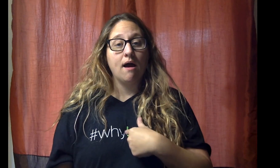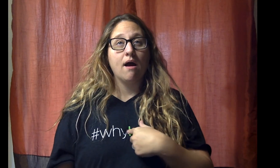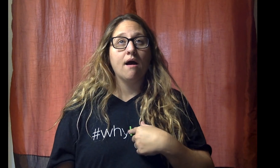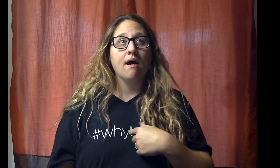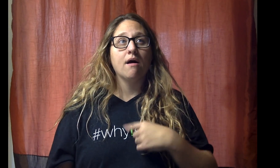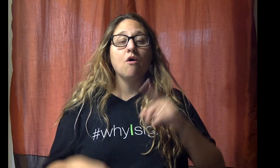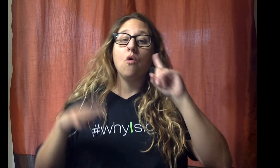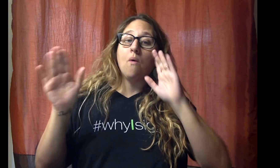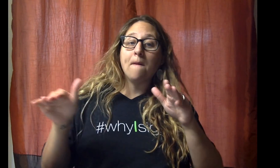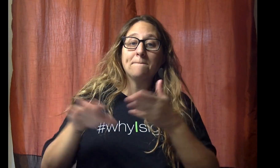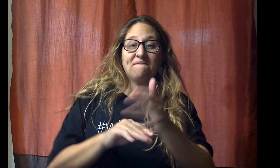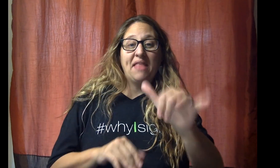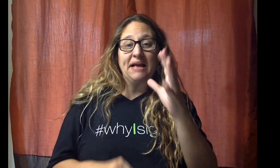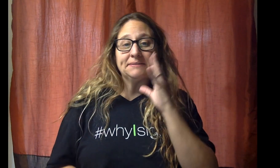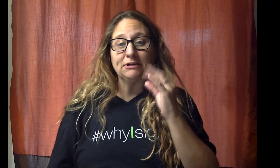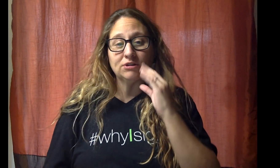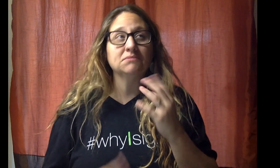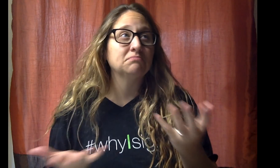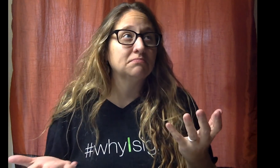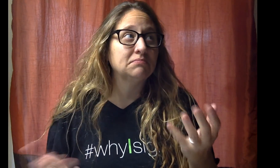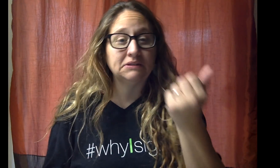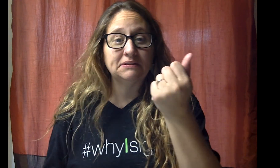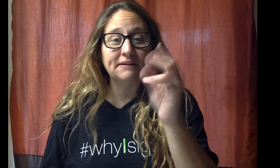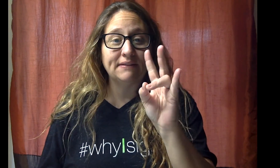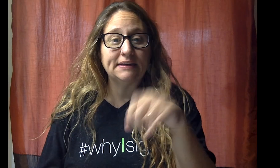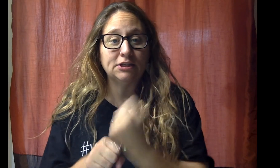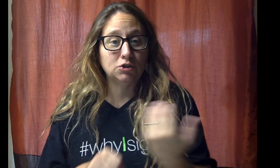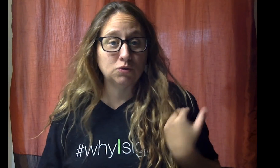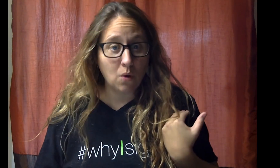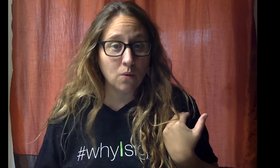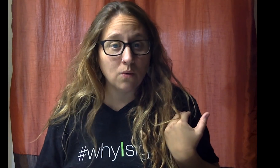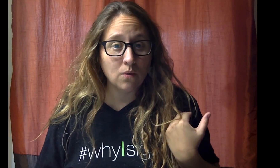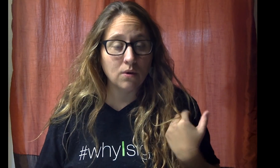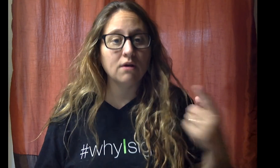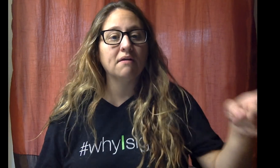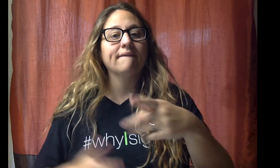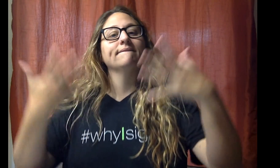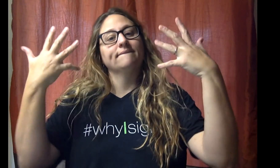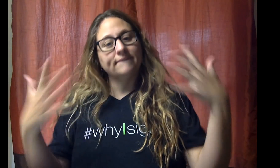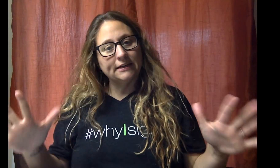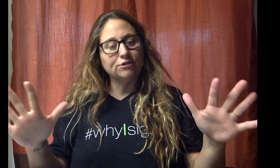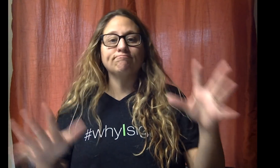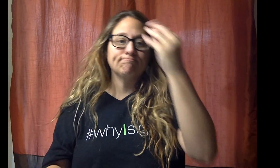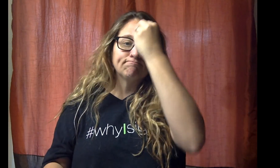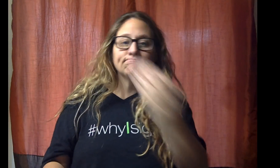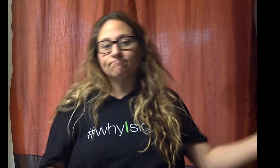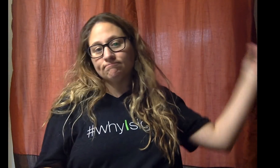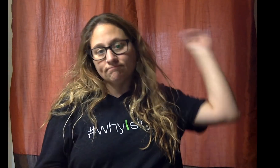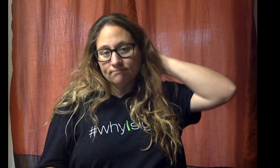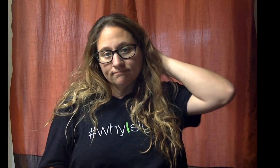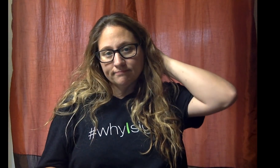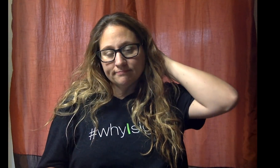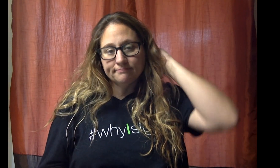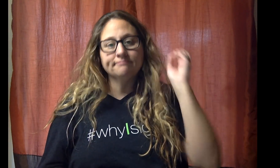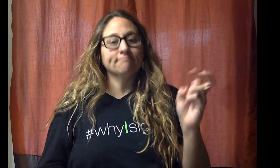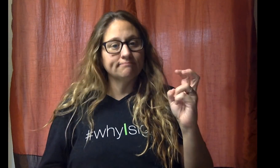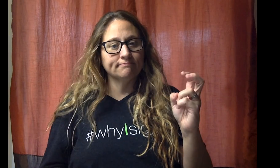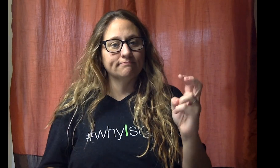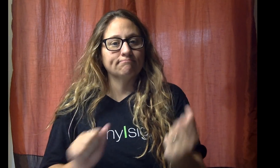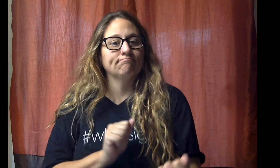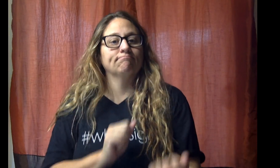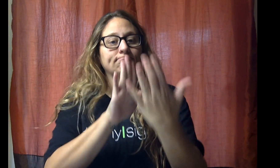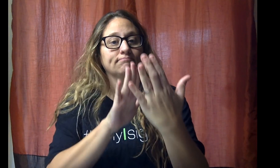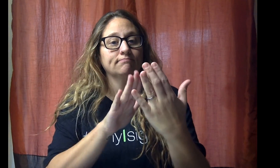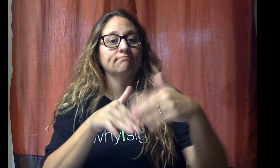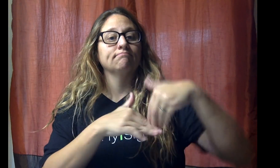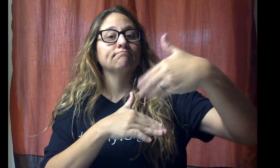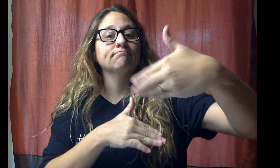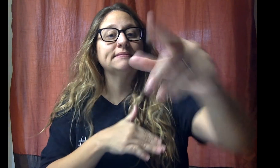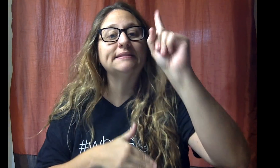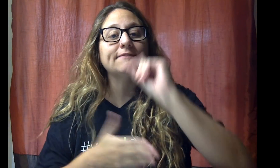I hope that after that experience 17 years ago, my professors have learned how to work